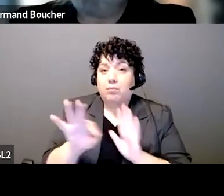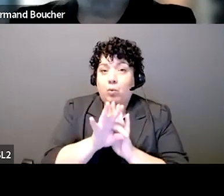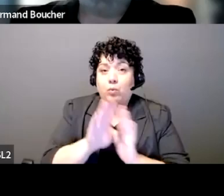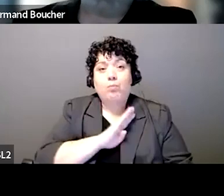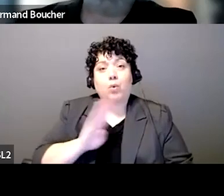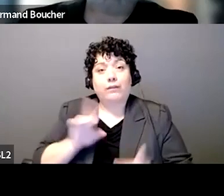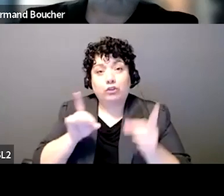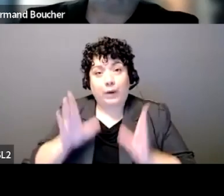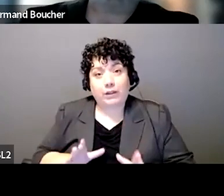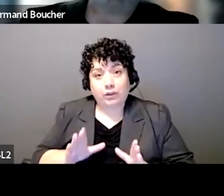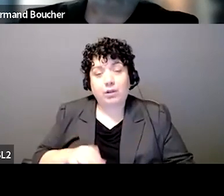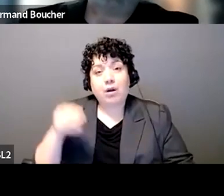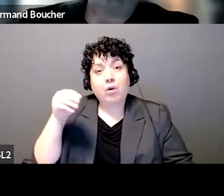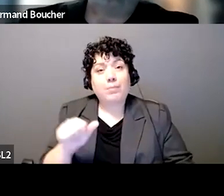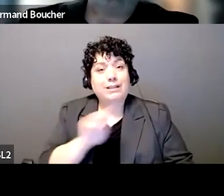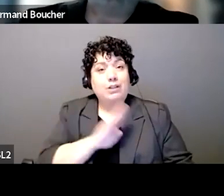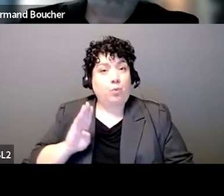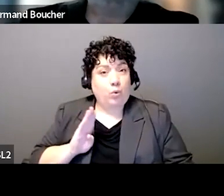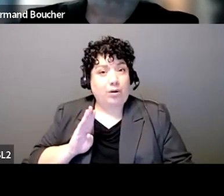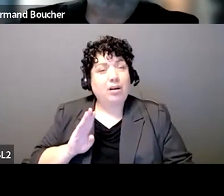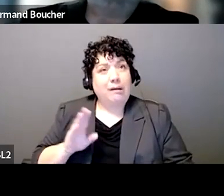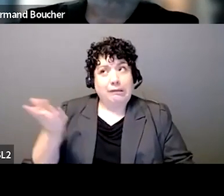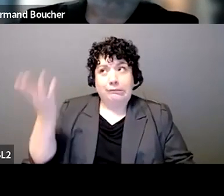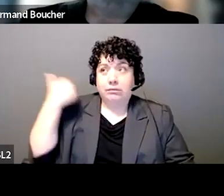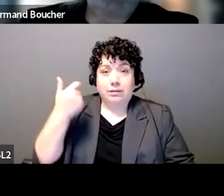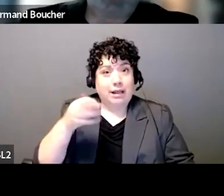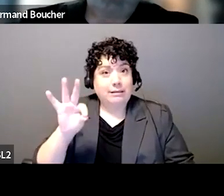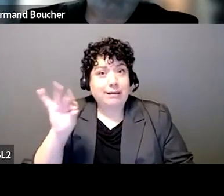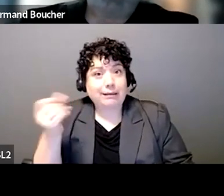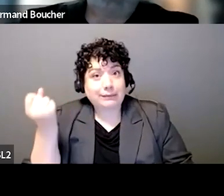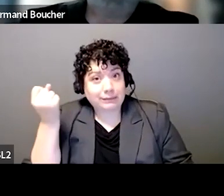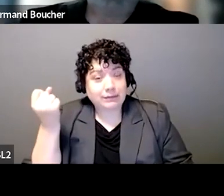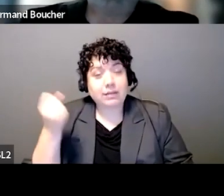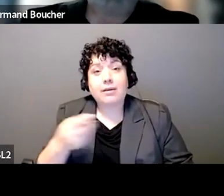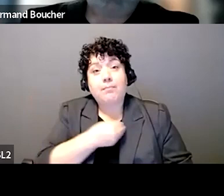of the Compensation Board in the early 90’s and as a member of the Board of Directors